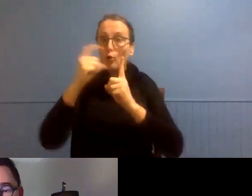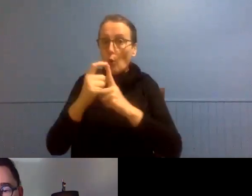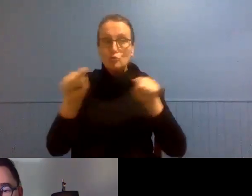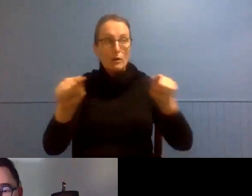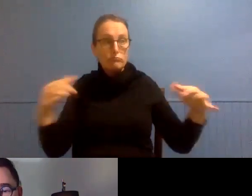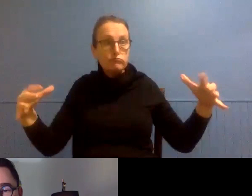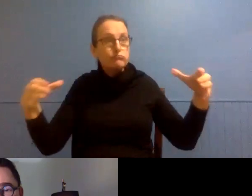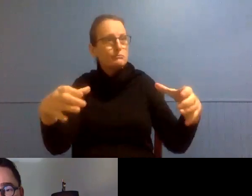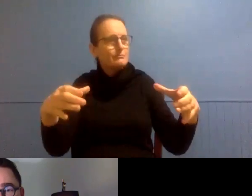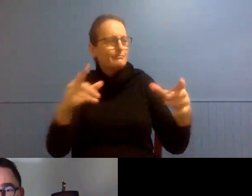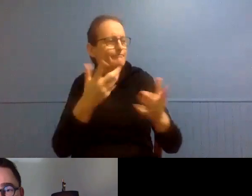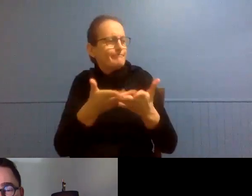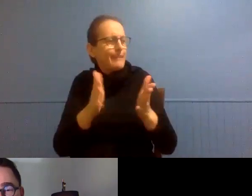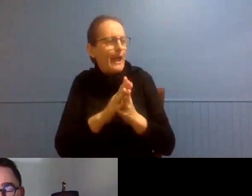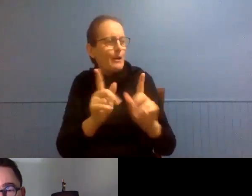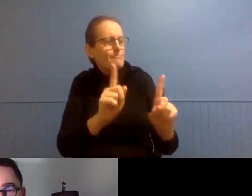In